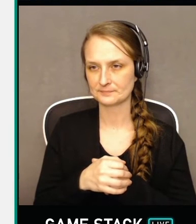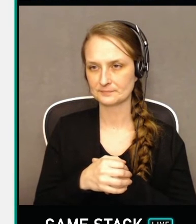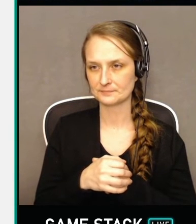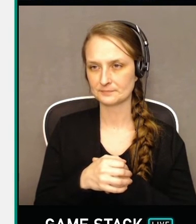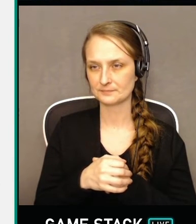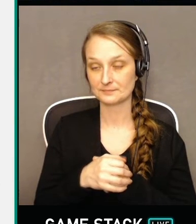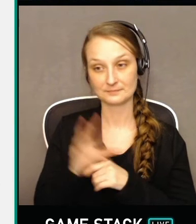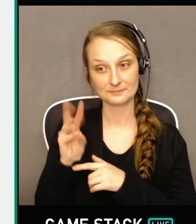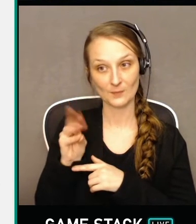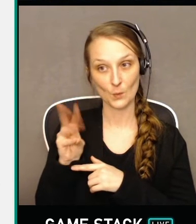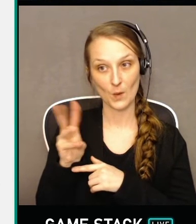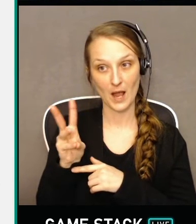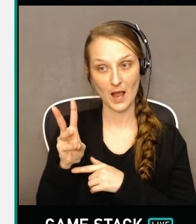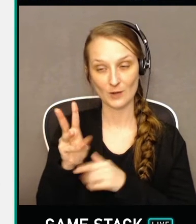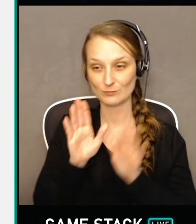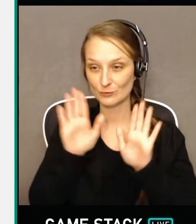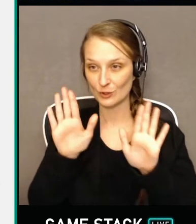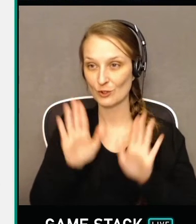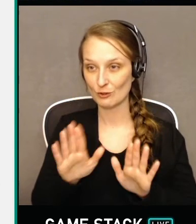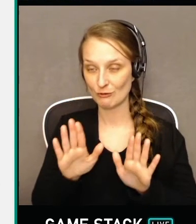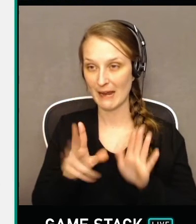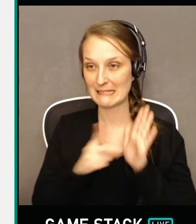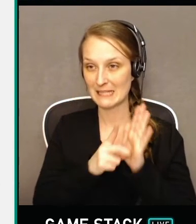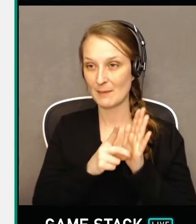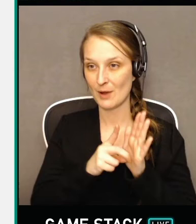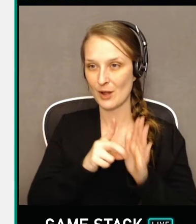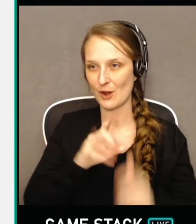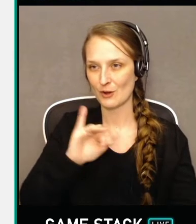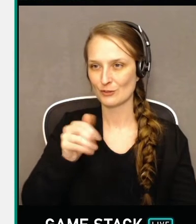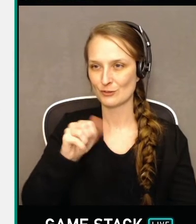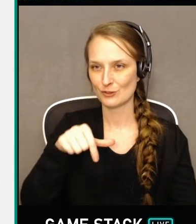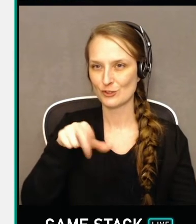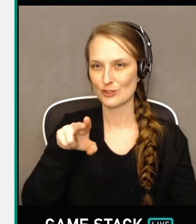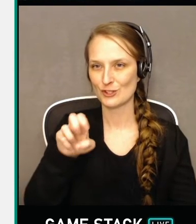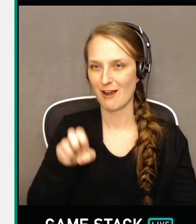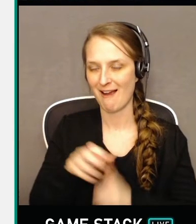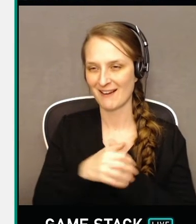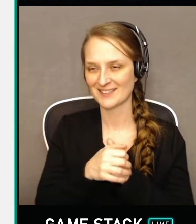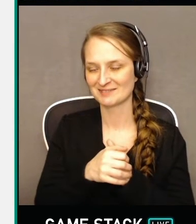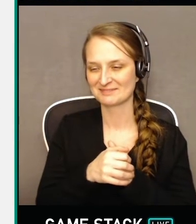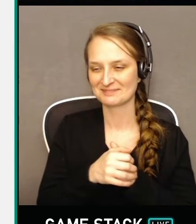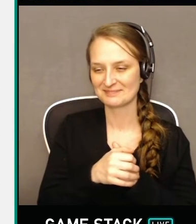Wow, great demo Jacque. Before we talk about the code change